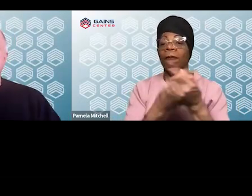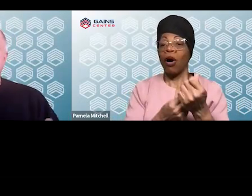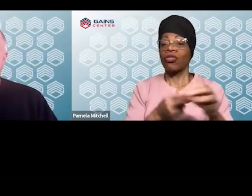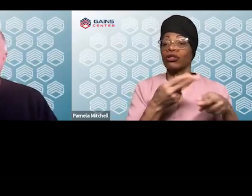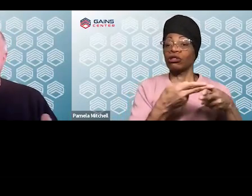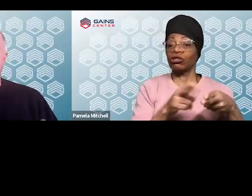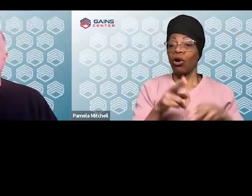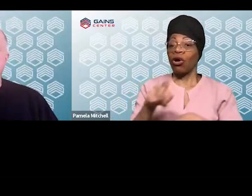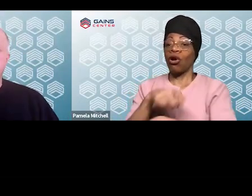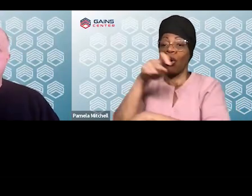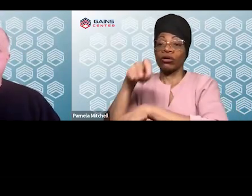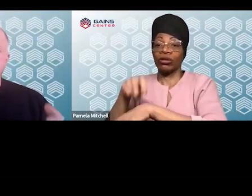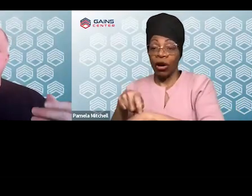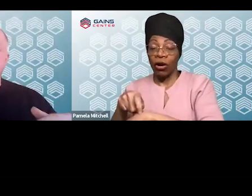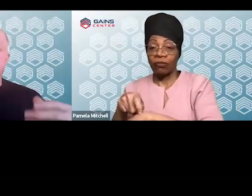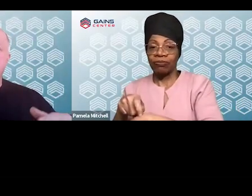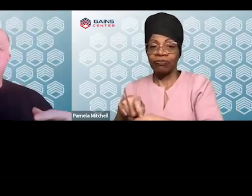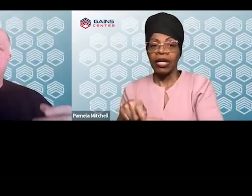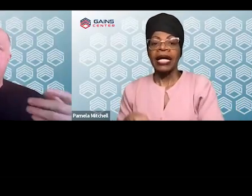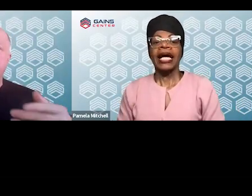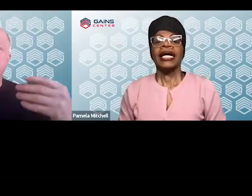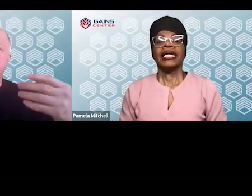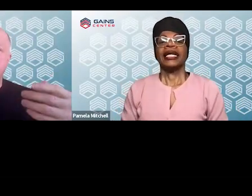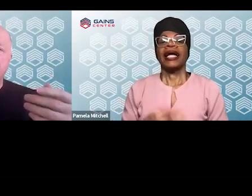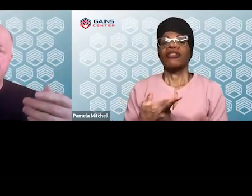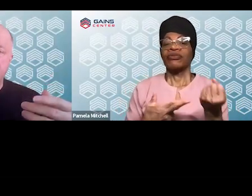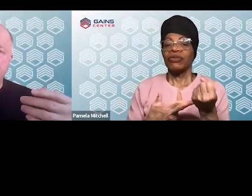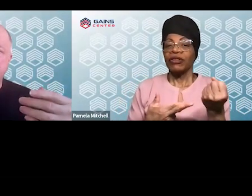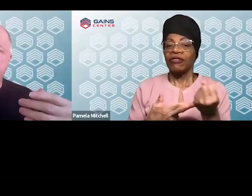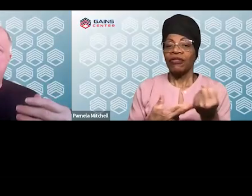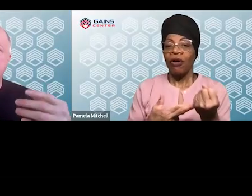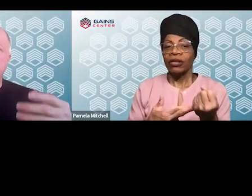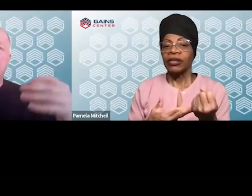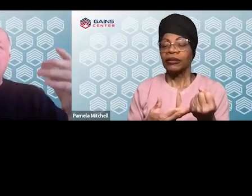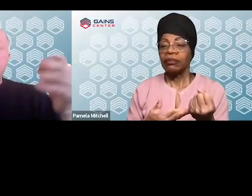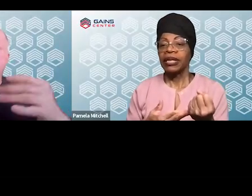Now, community reinforcement is a treatment that has been added to contingency management